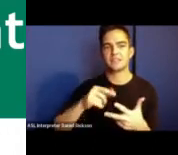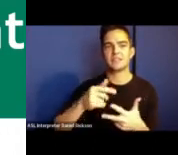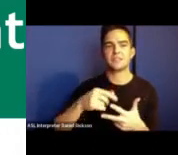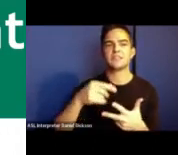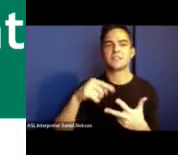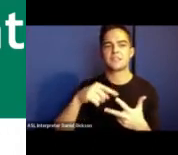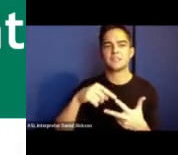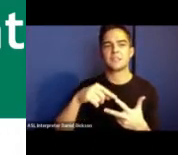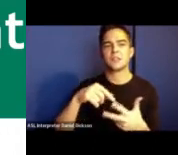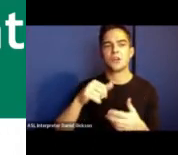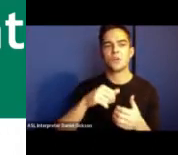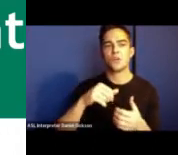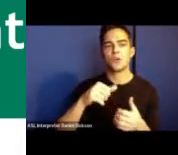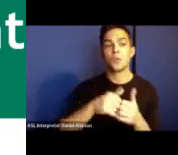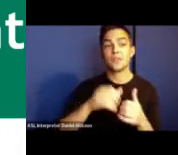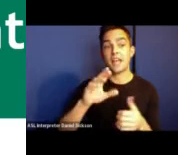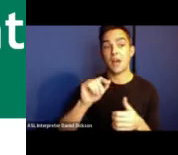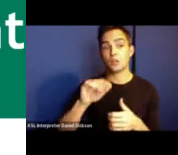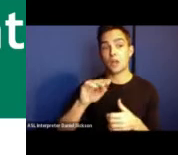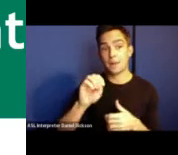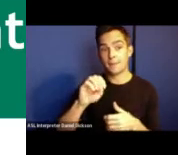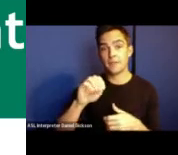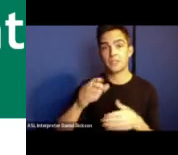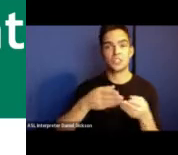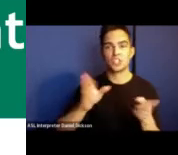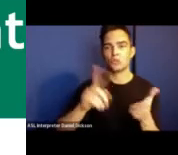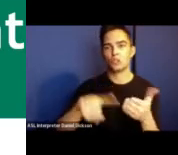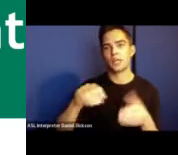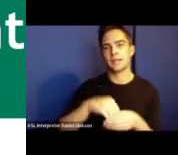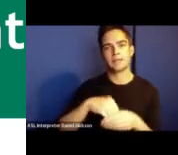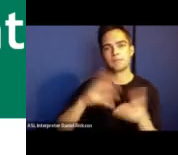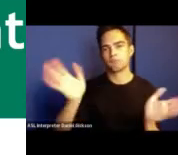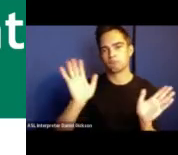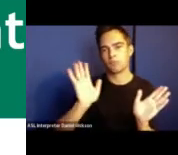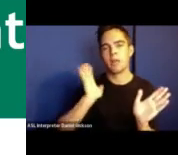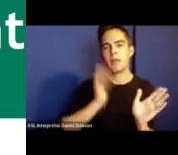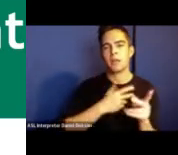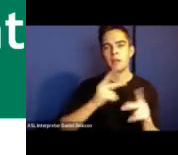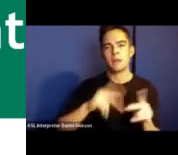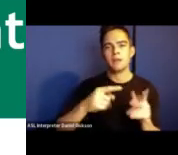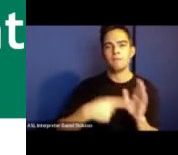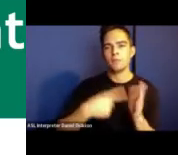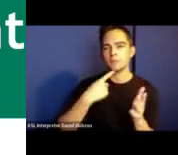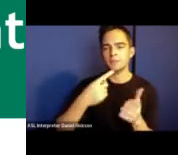outcome rating scale, it's just a general check in, you know, our votes. So for example, thinking back over the last